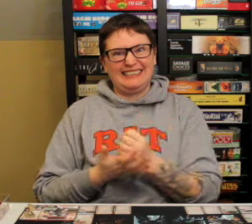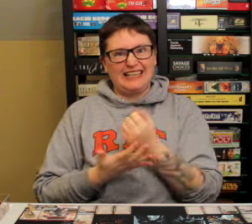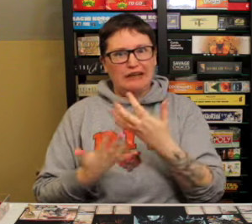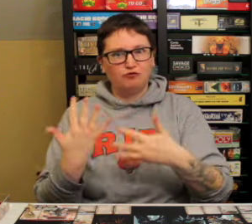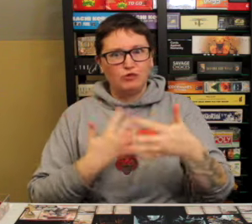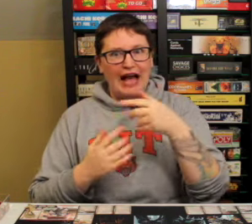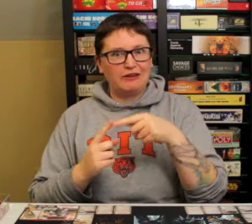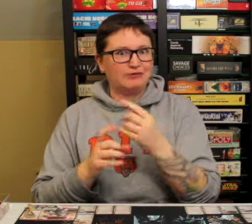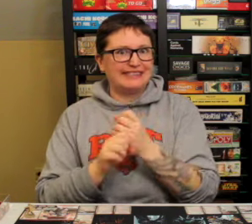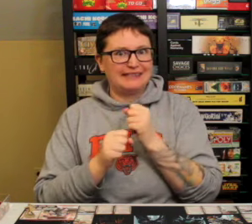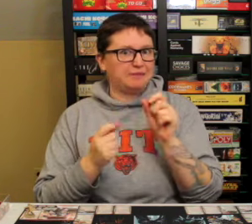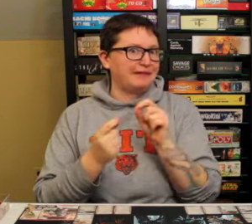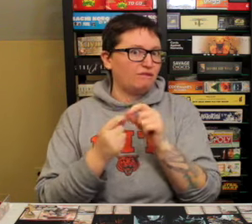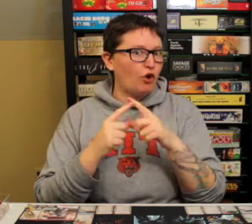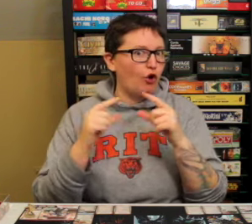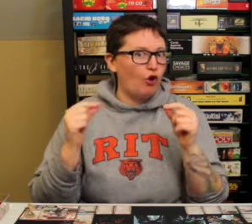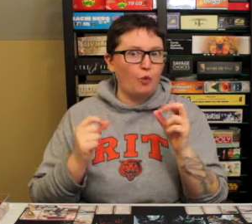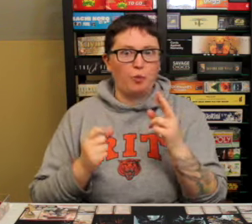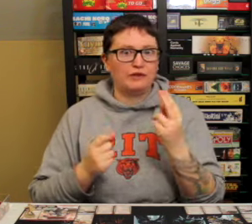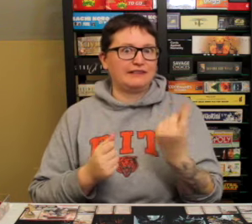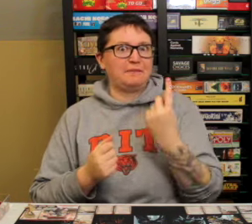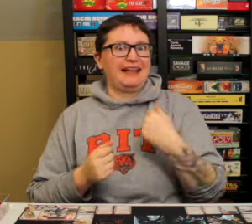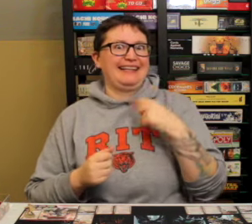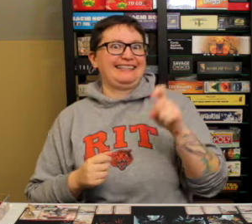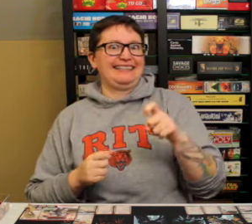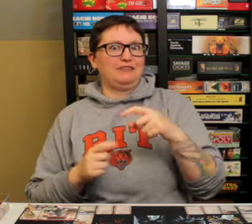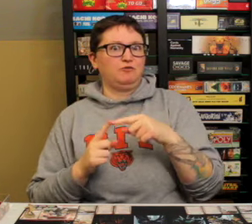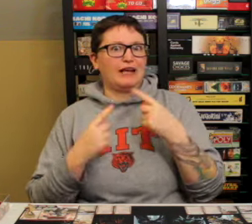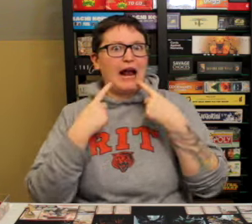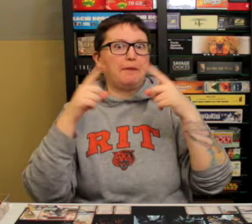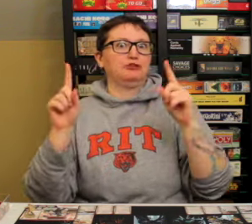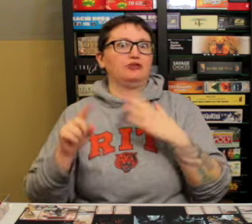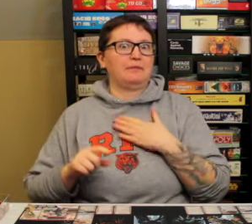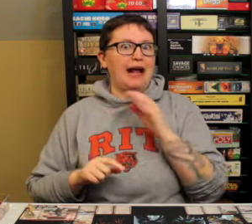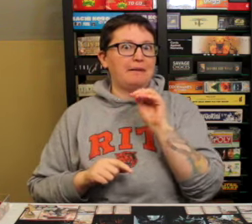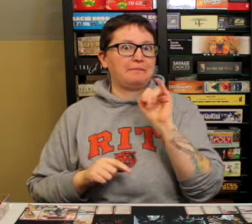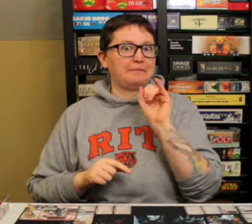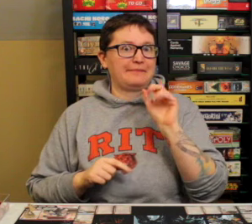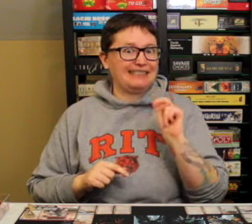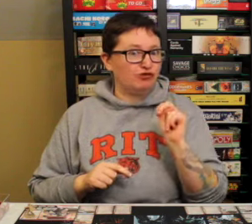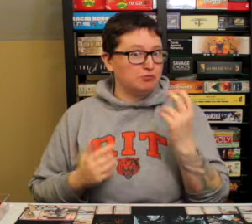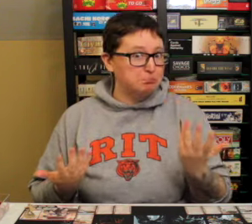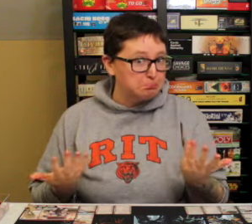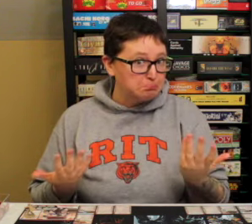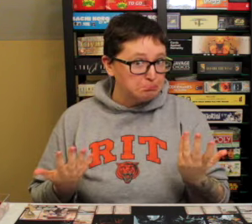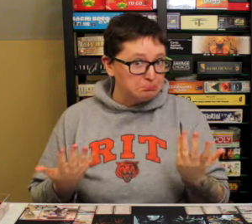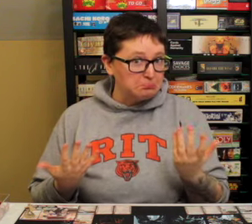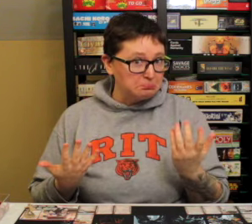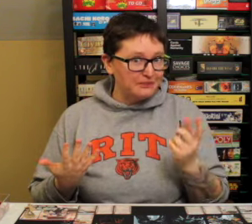Or maybe I really need to interact with the environment to get a specific card or something that I need to accomplish my mission?